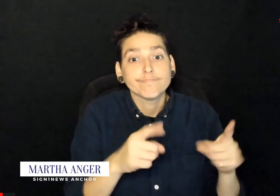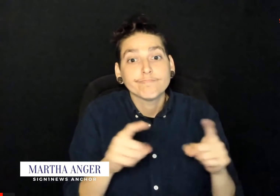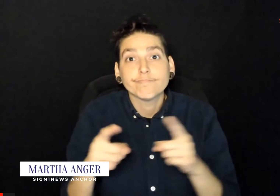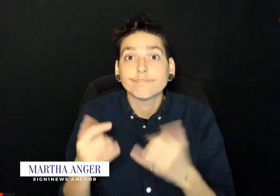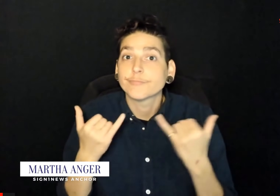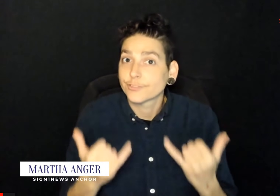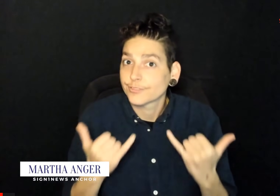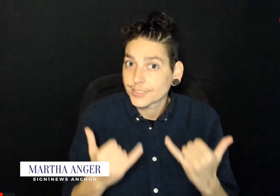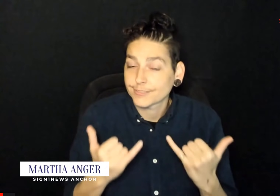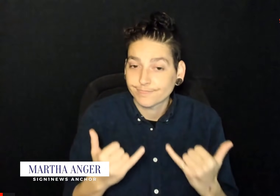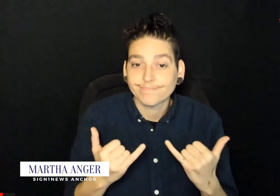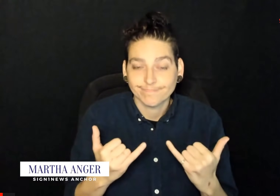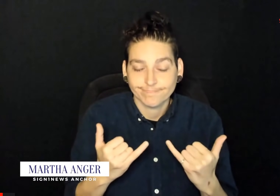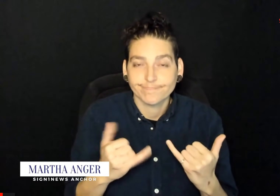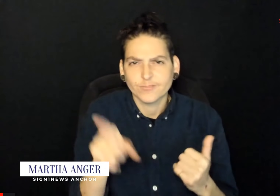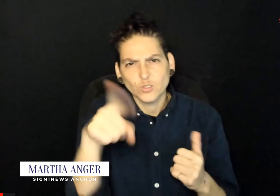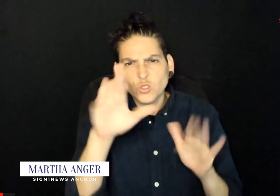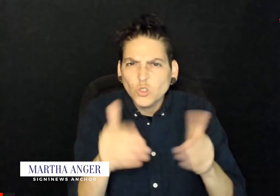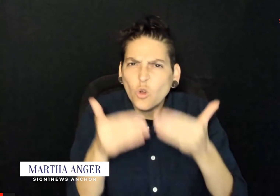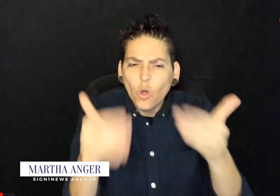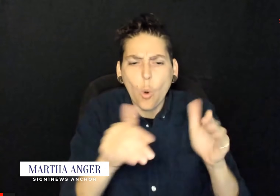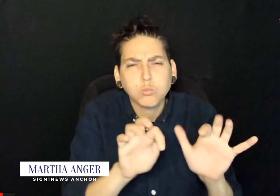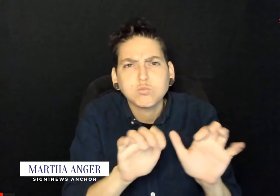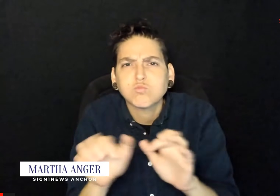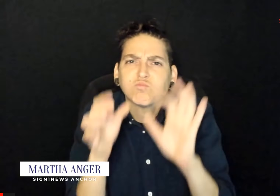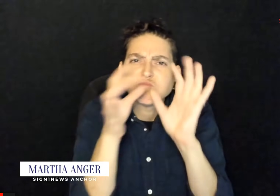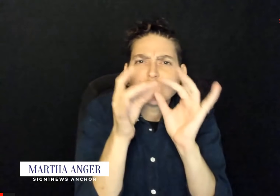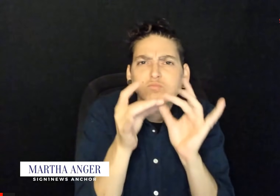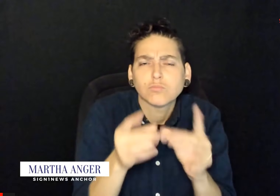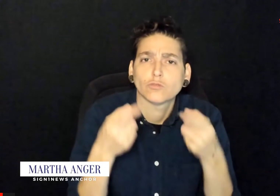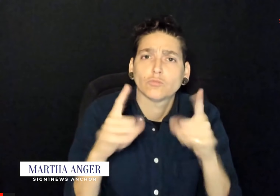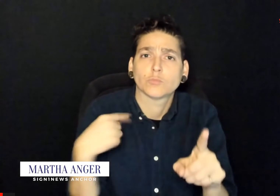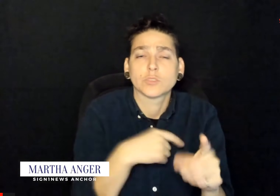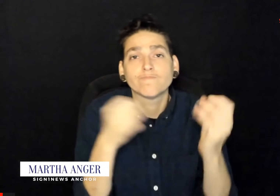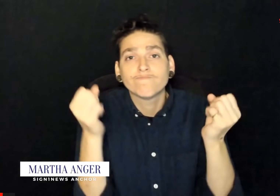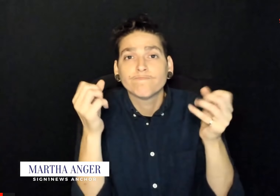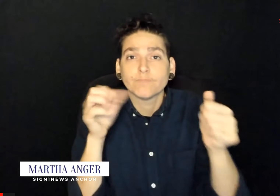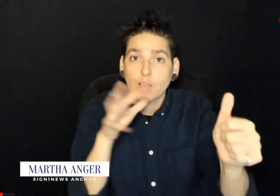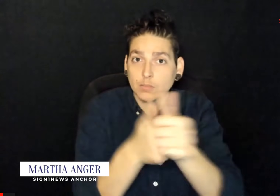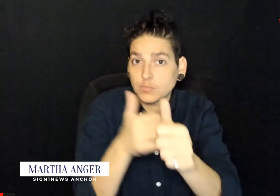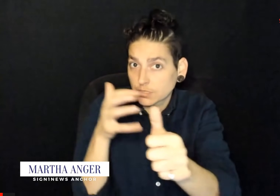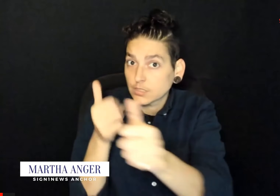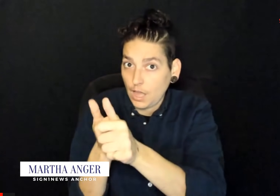stories making headlines today if you post an interesting comment during this update